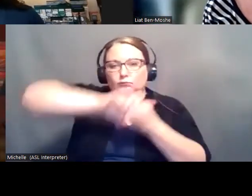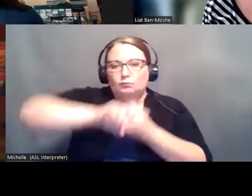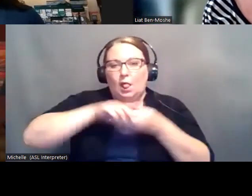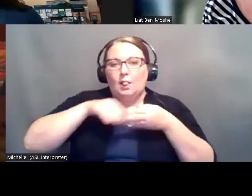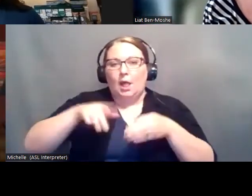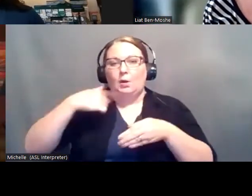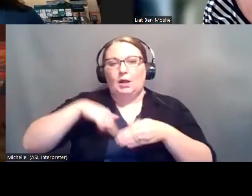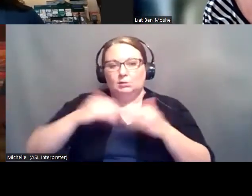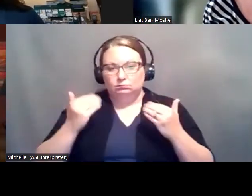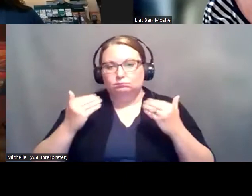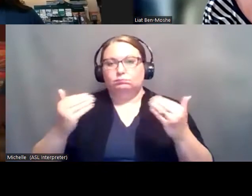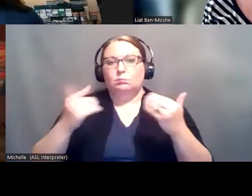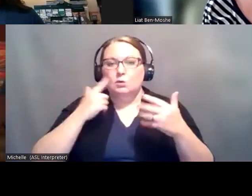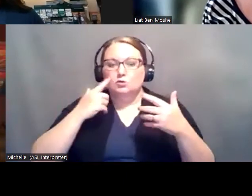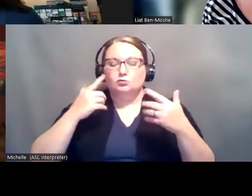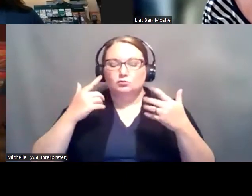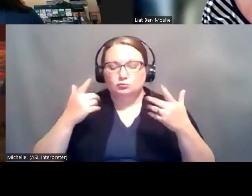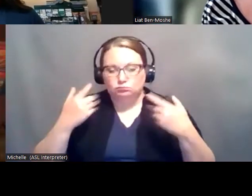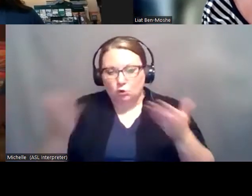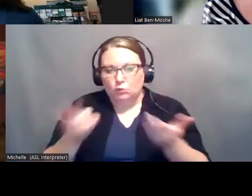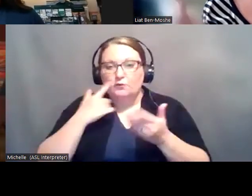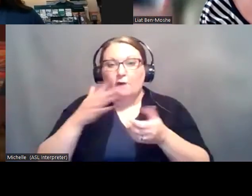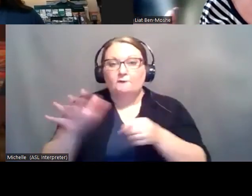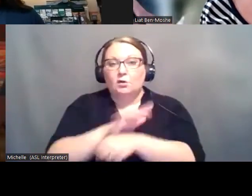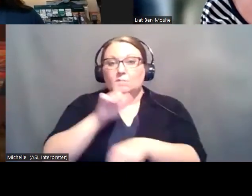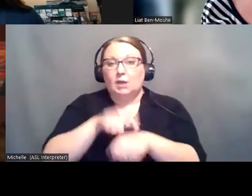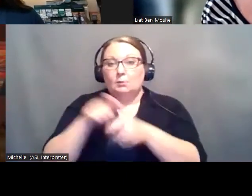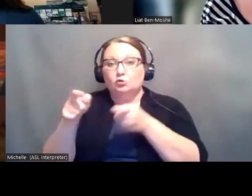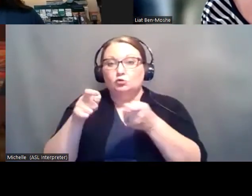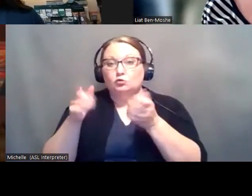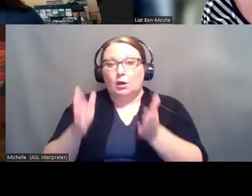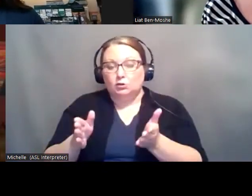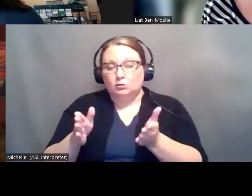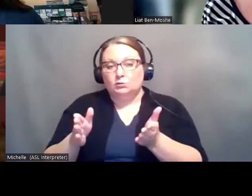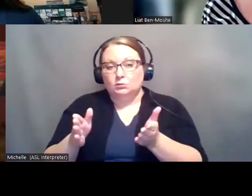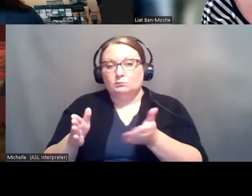for a full-time director, which ended up being Diane.